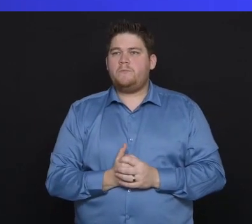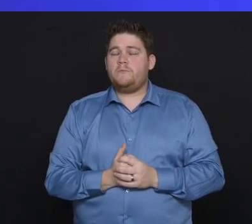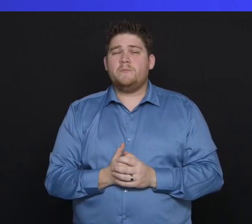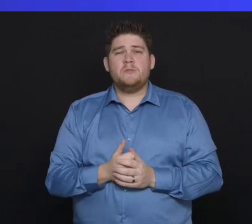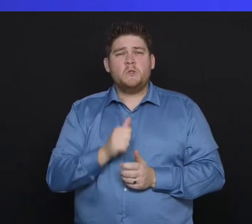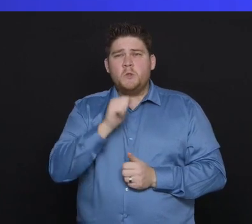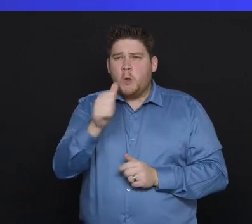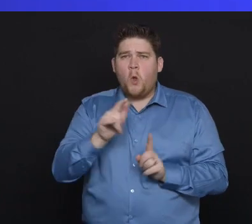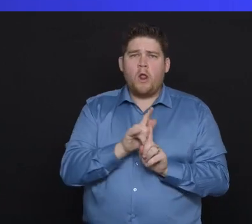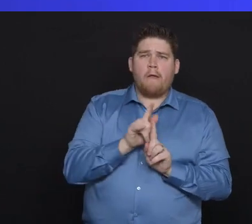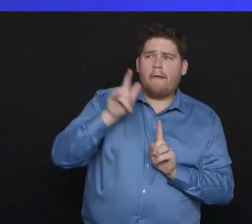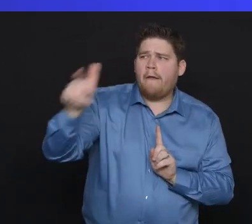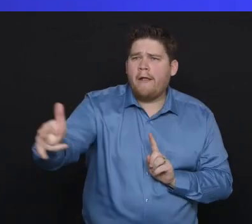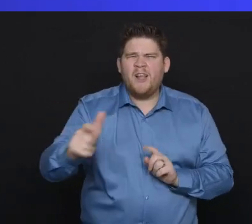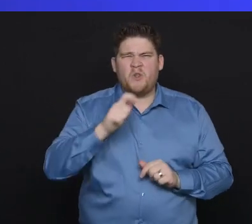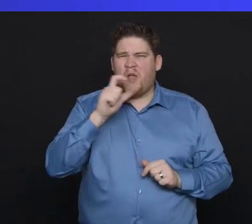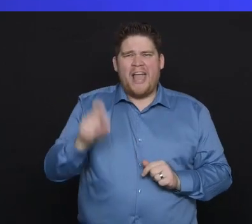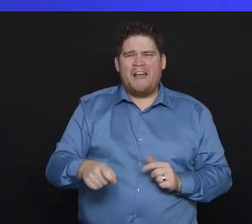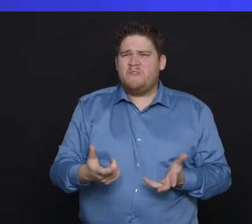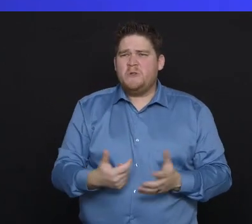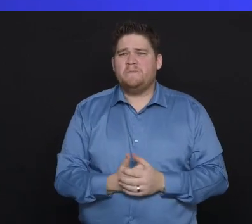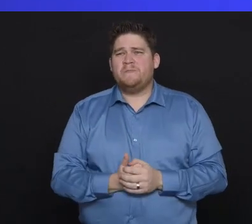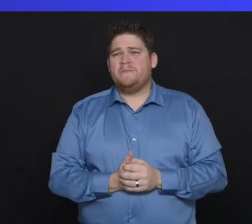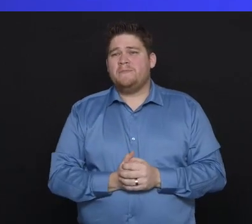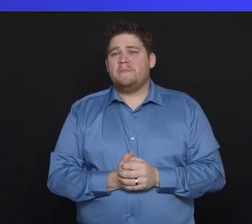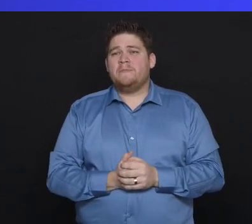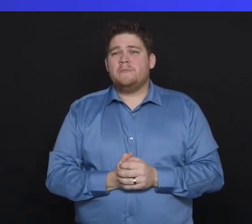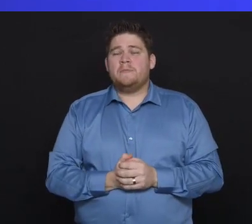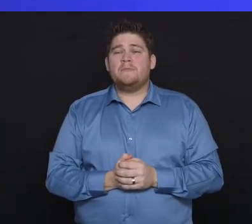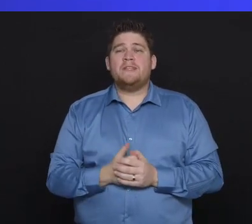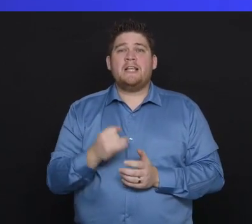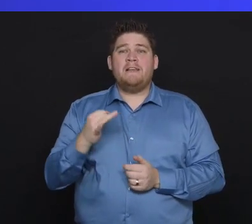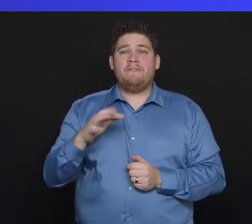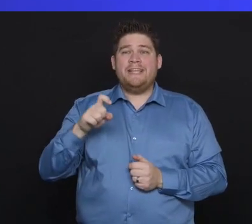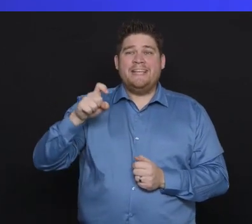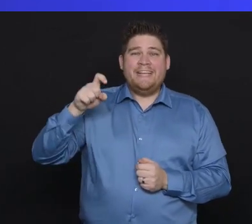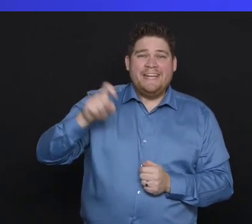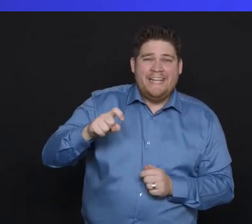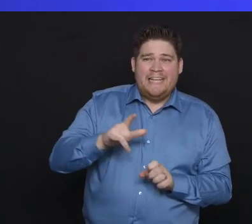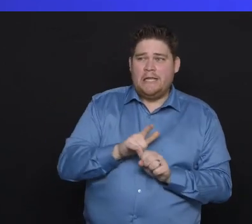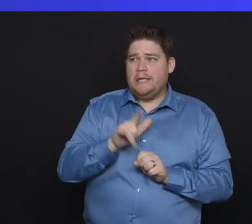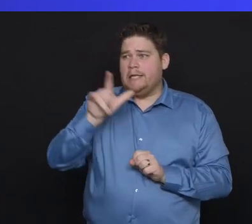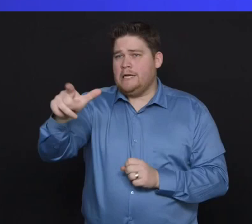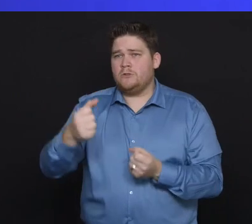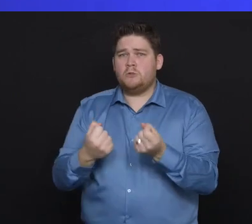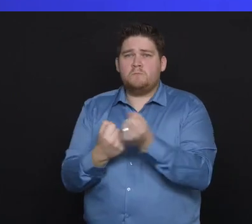some reasons that people need to travel. We need to support